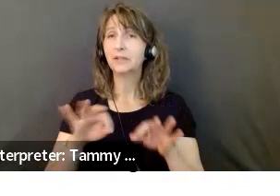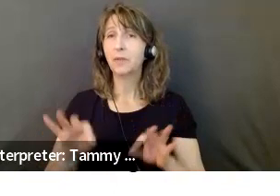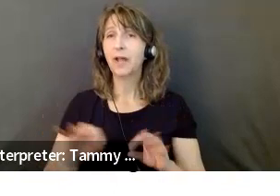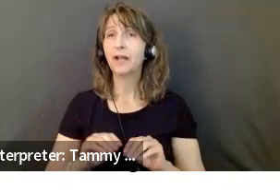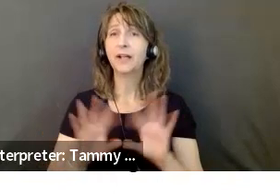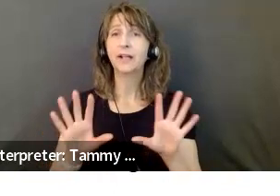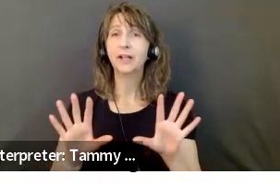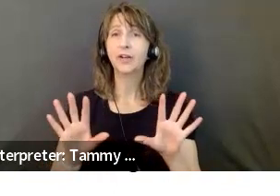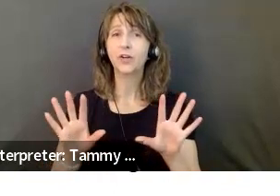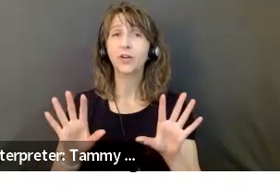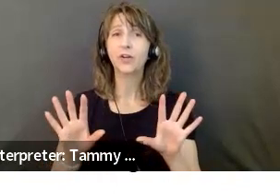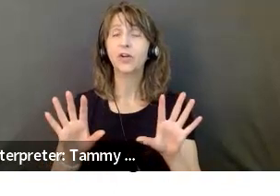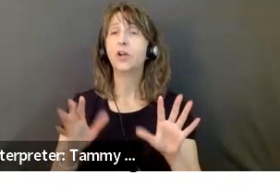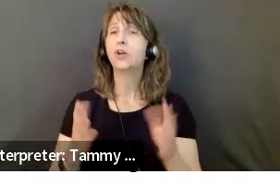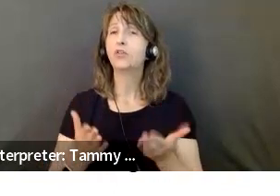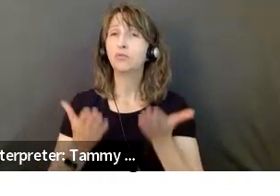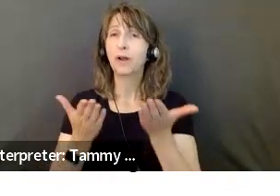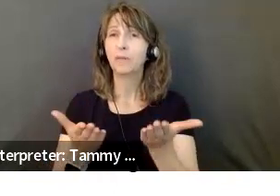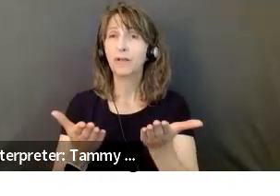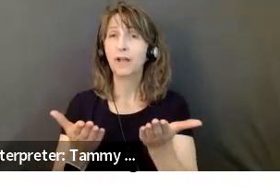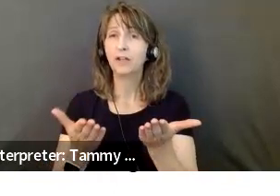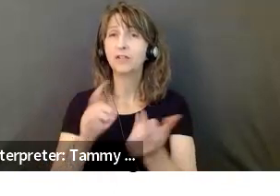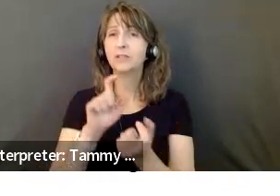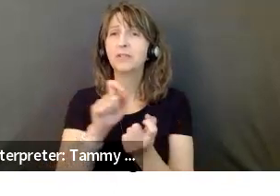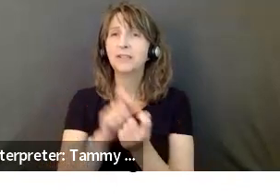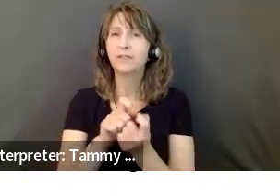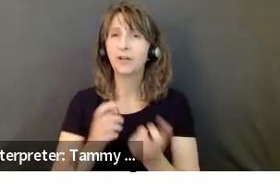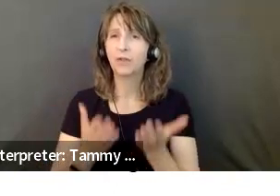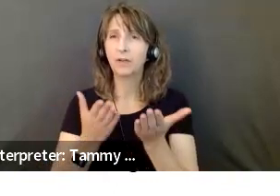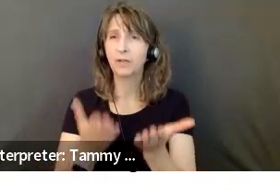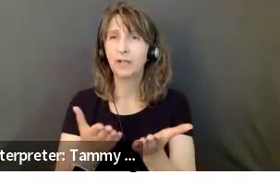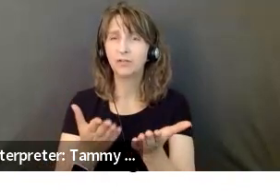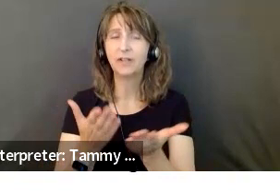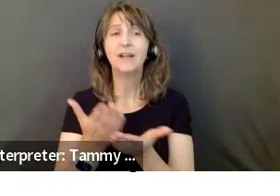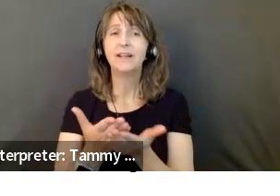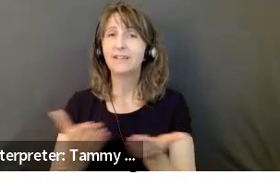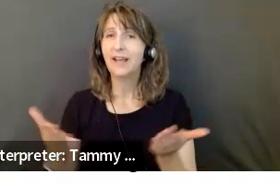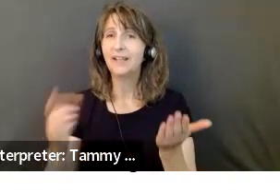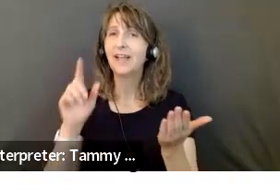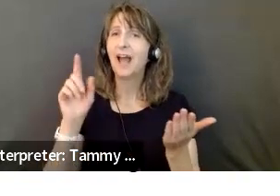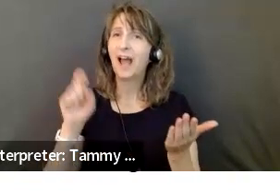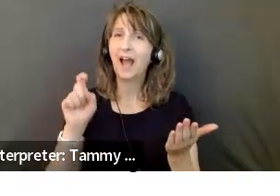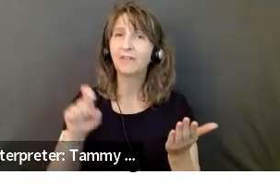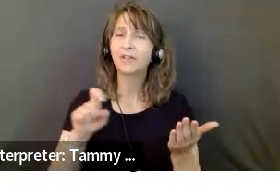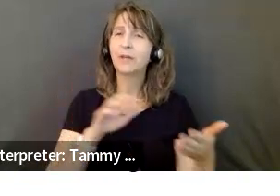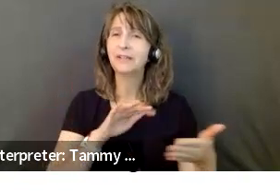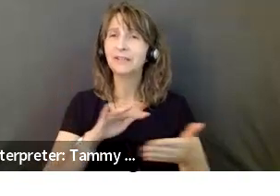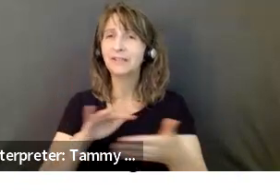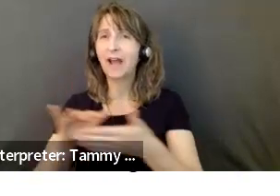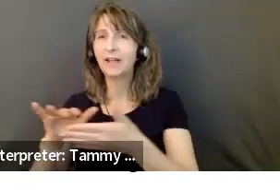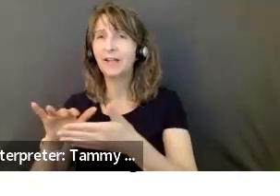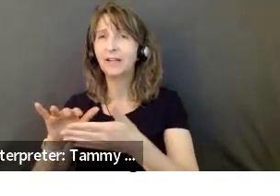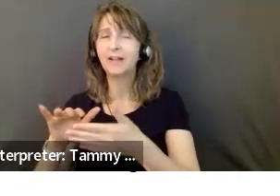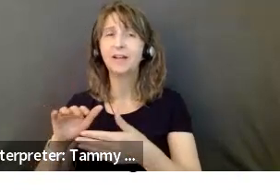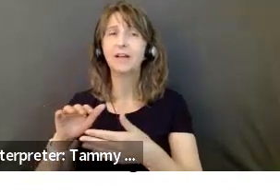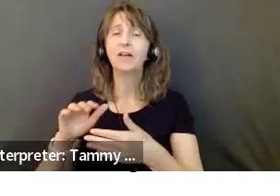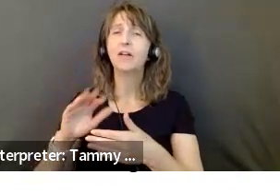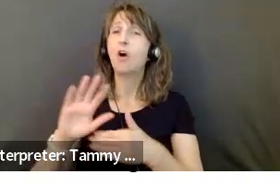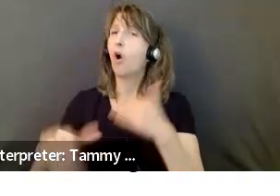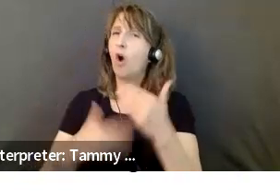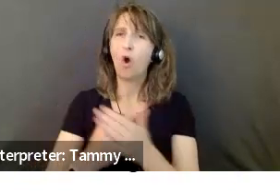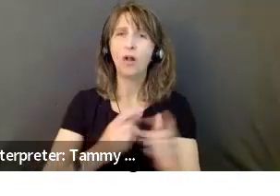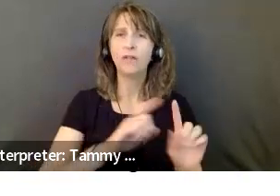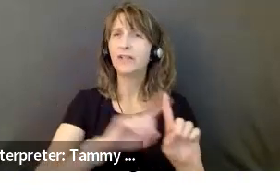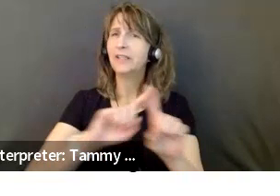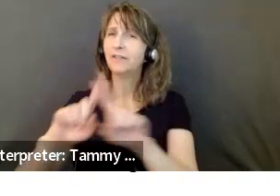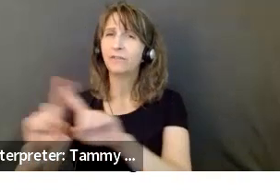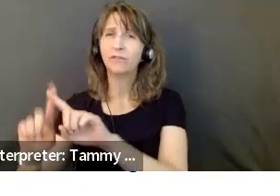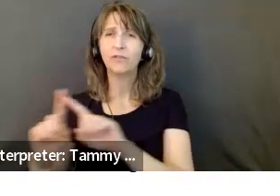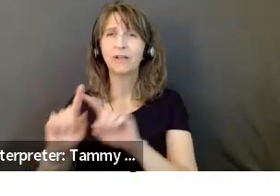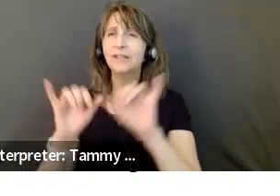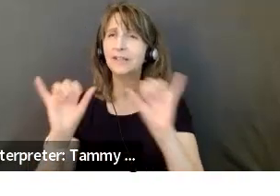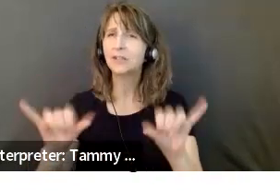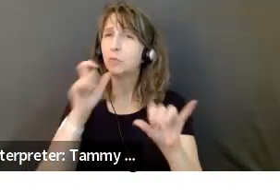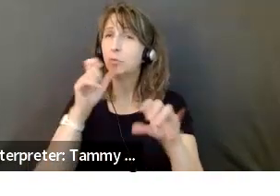Recommendations things that had to be studied across All of the key systems that provide services. To this, population.